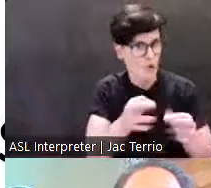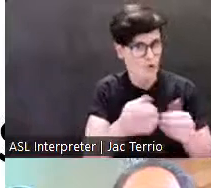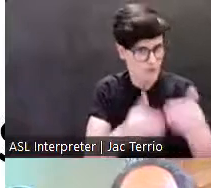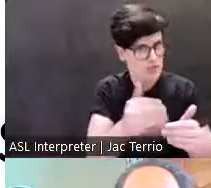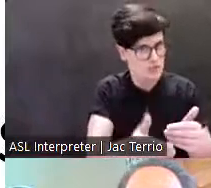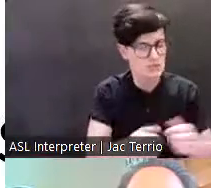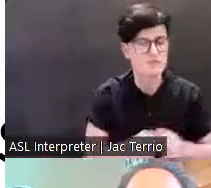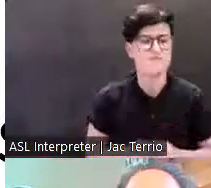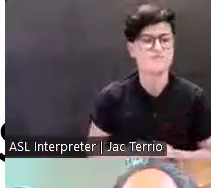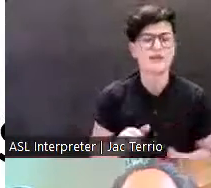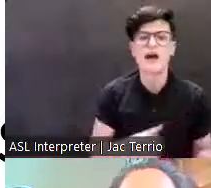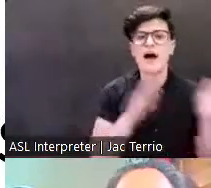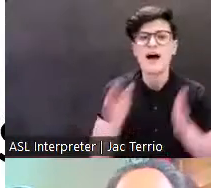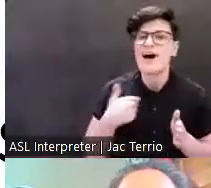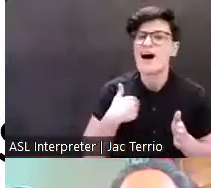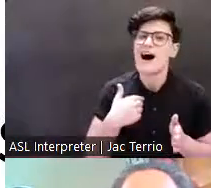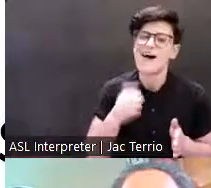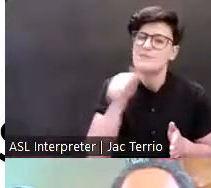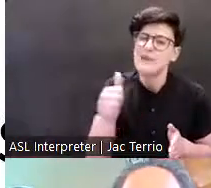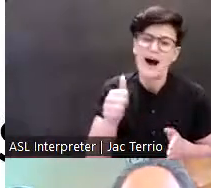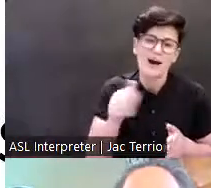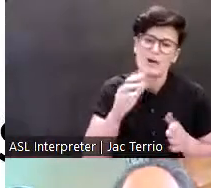today because we don't have time.